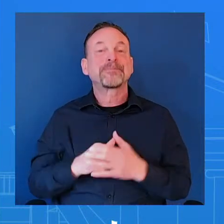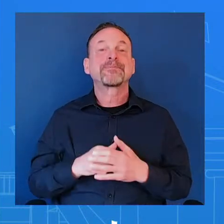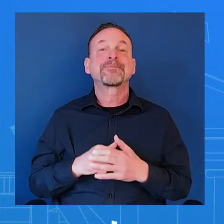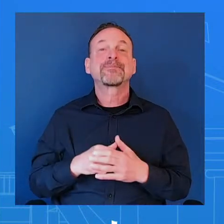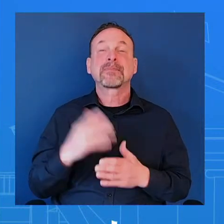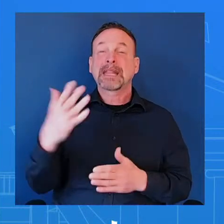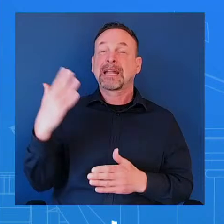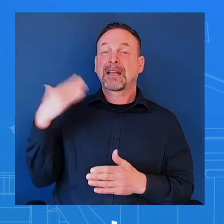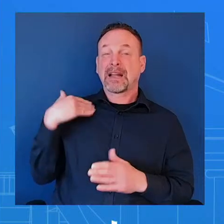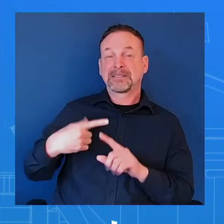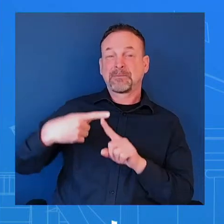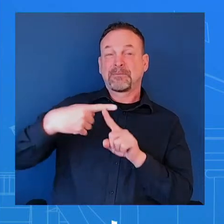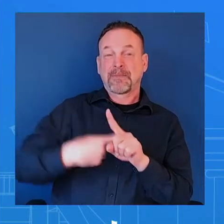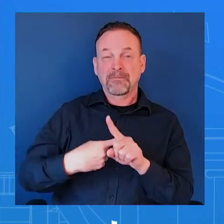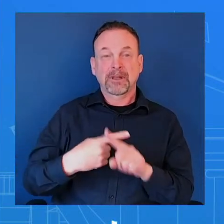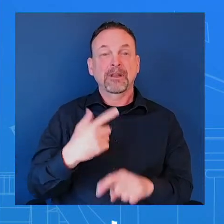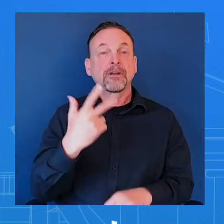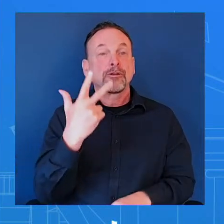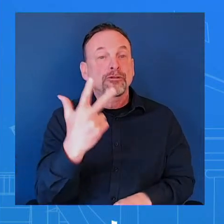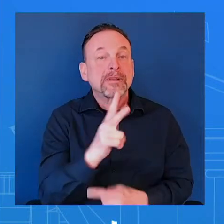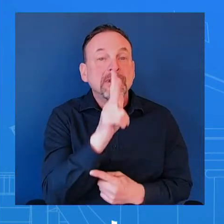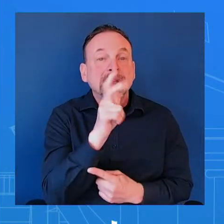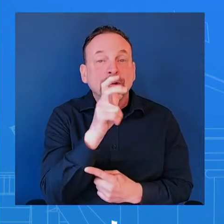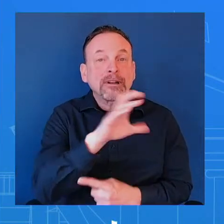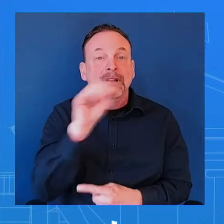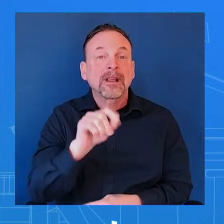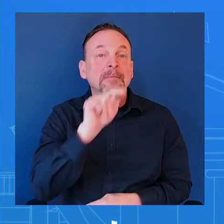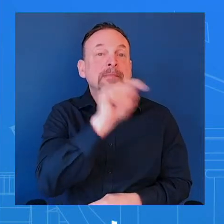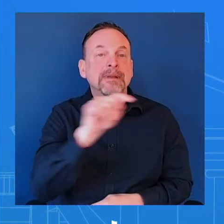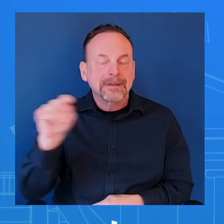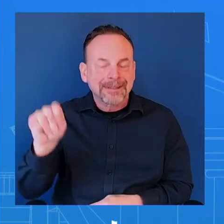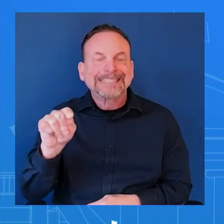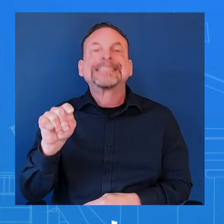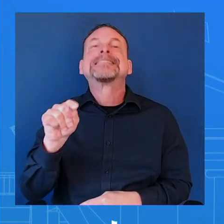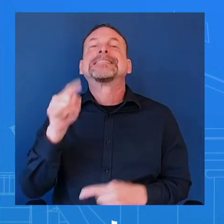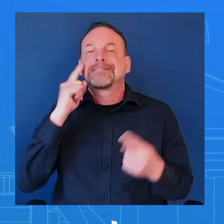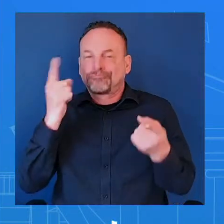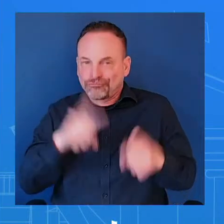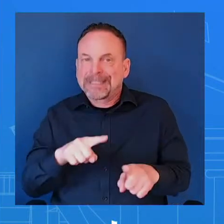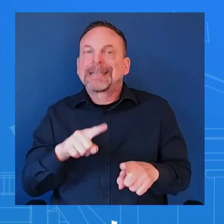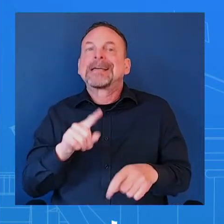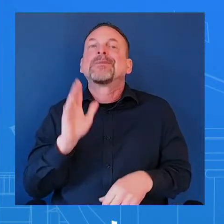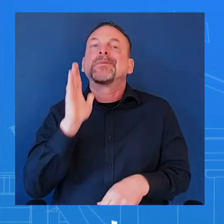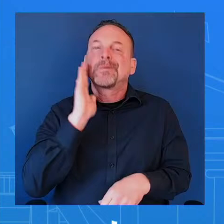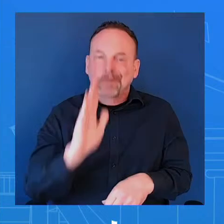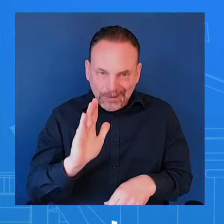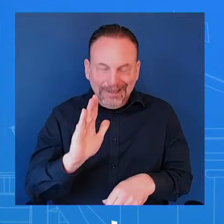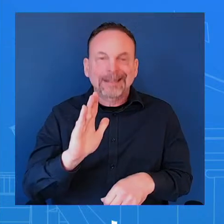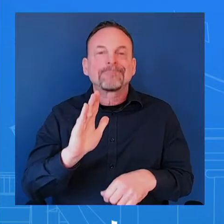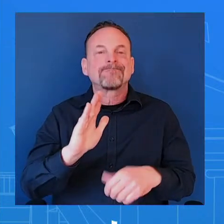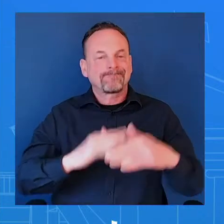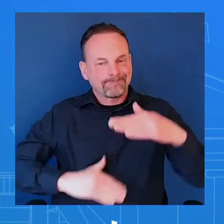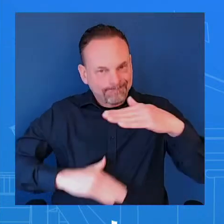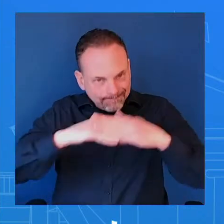for many patients at 35 bucks per month. This is on the top of our work -- this is on top of our work